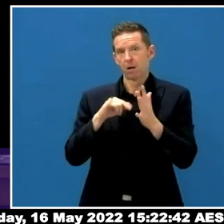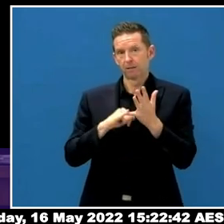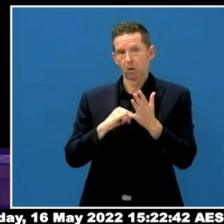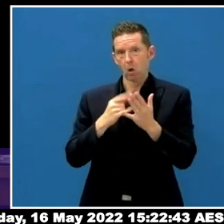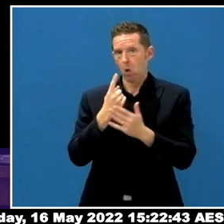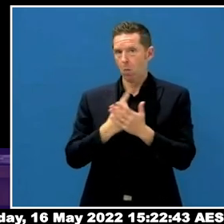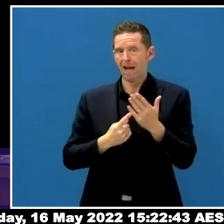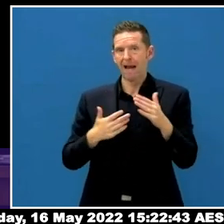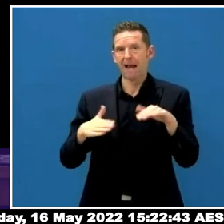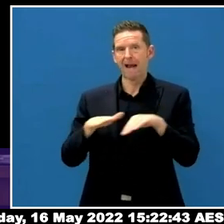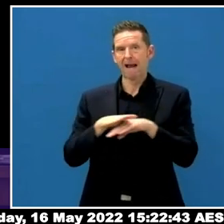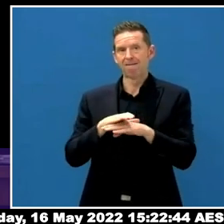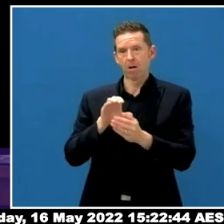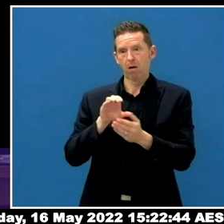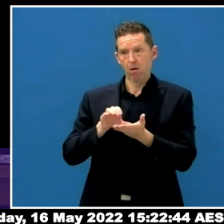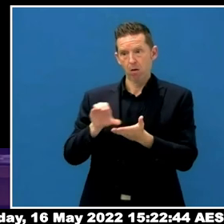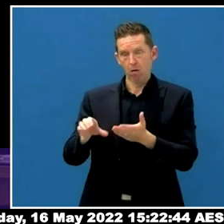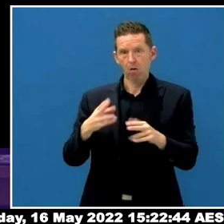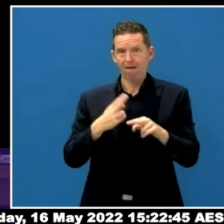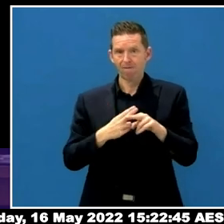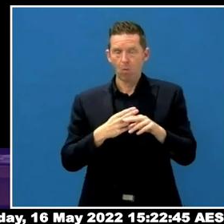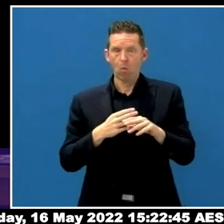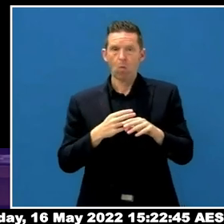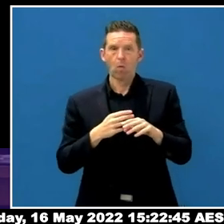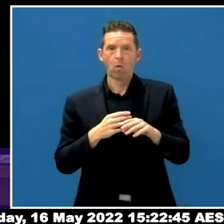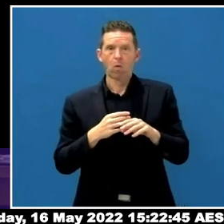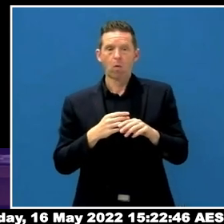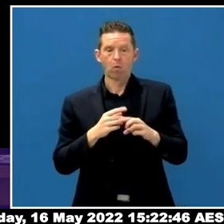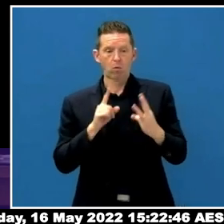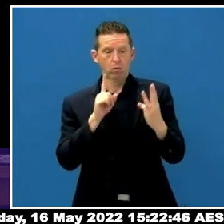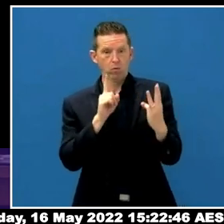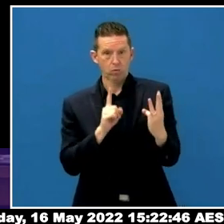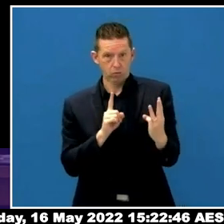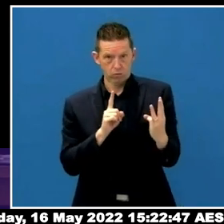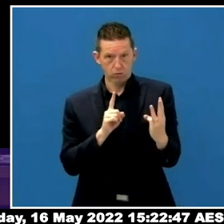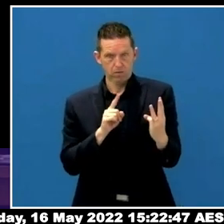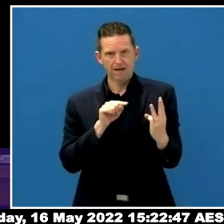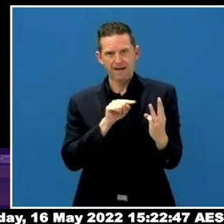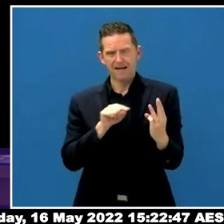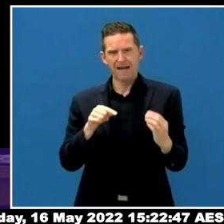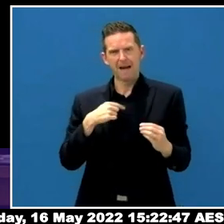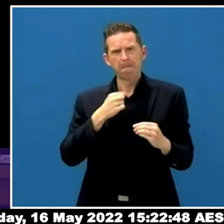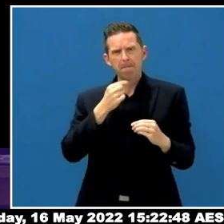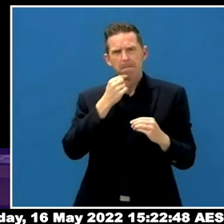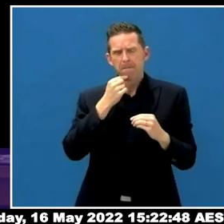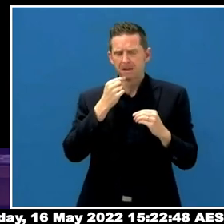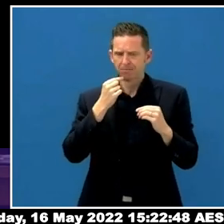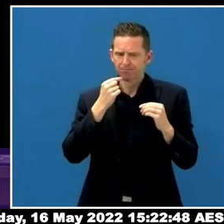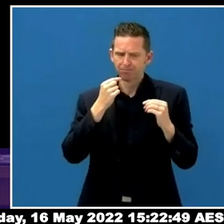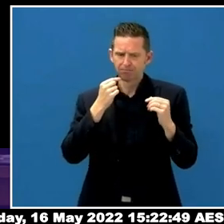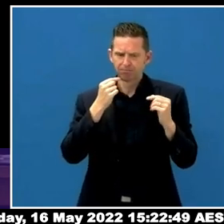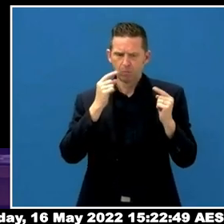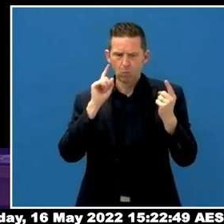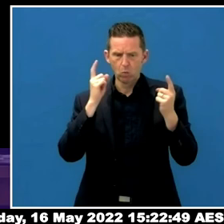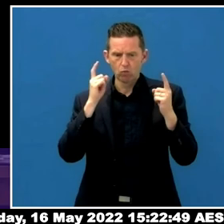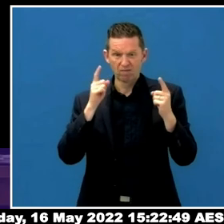extremely worried that his plan was going to run out early if they put him on one to one.